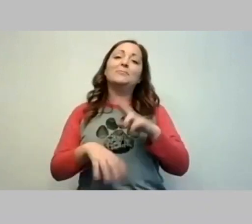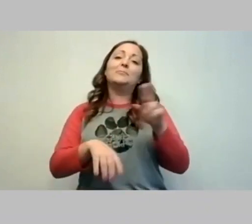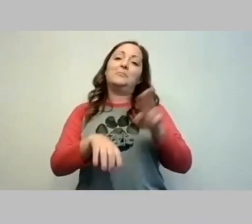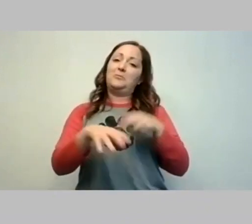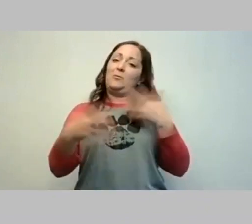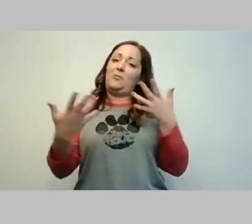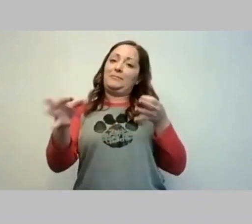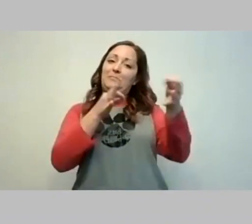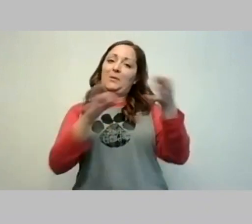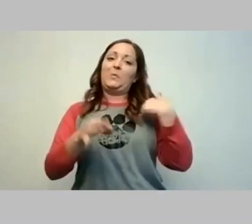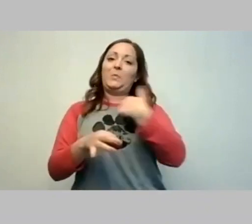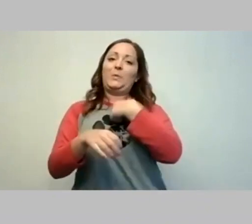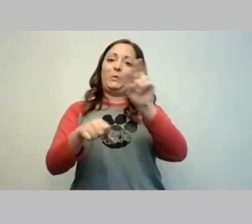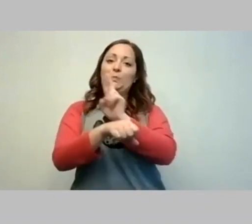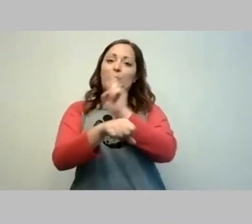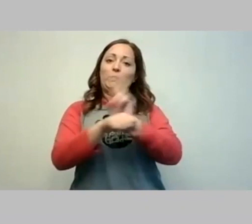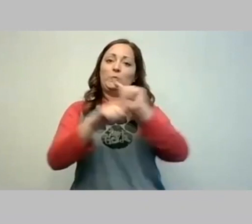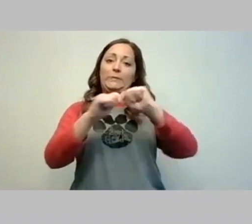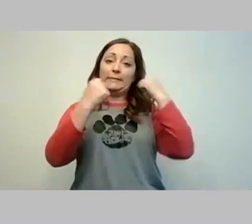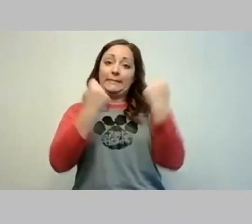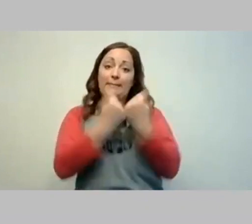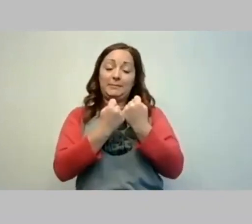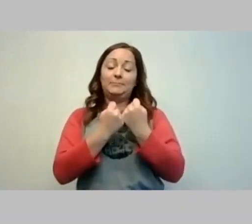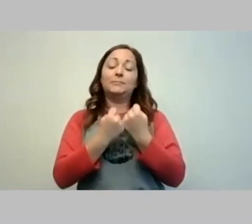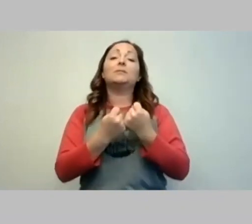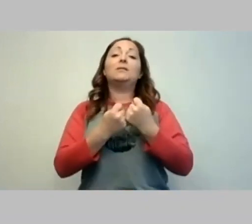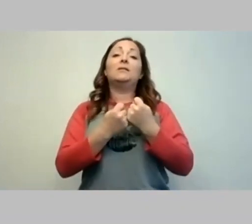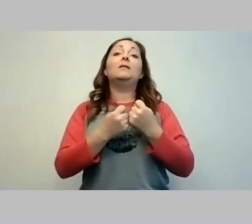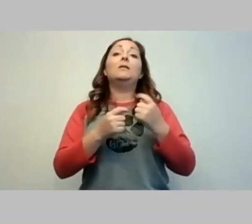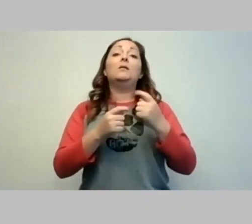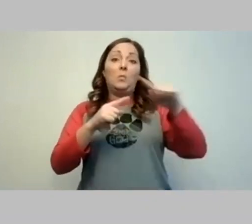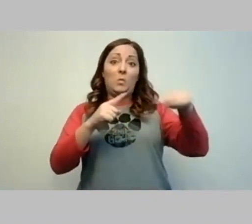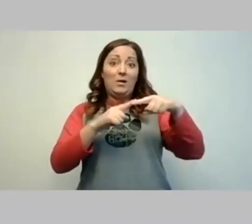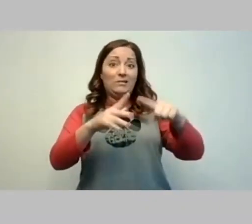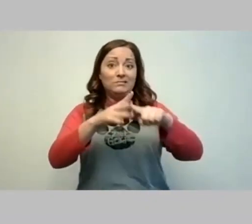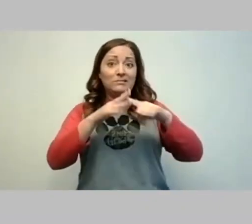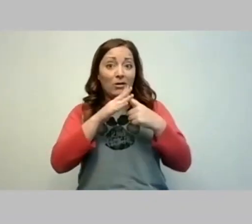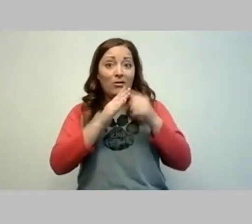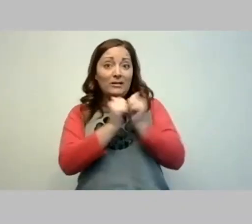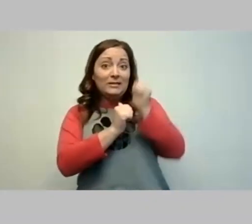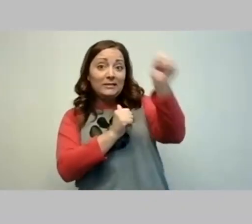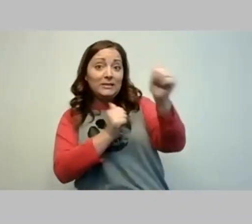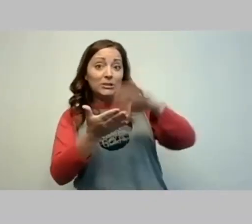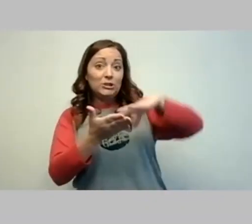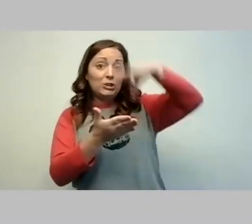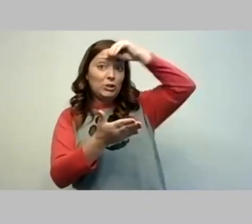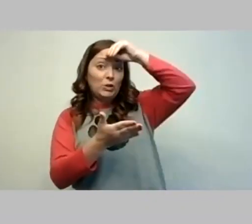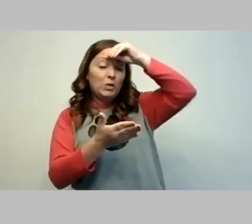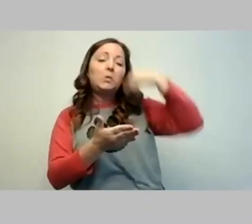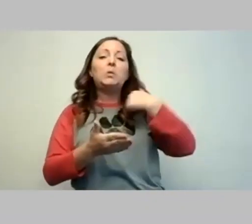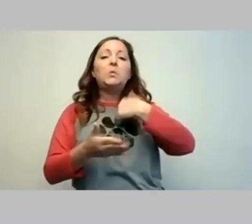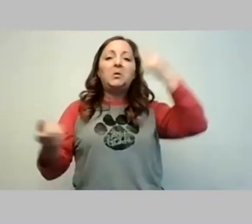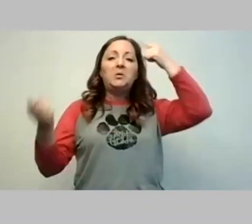Our virtual classroom is through Teams, as I've already explained.